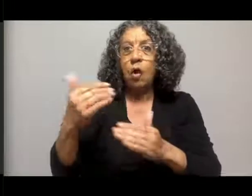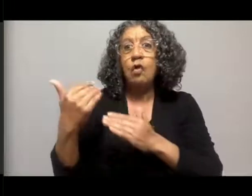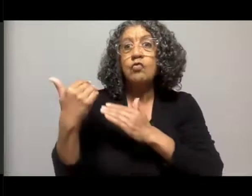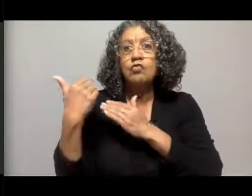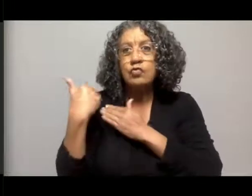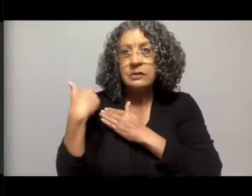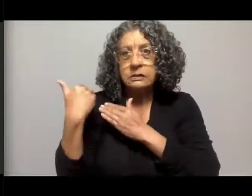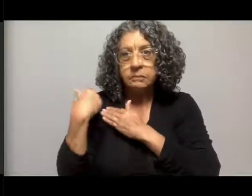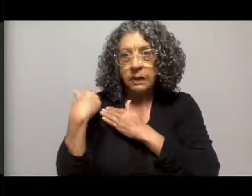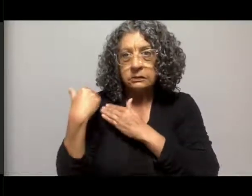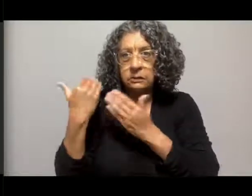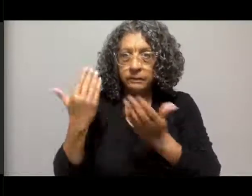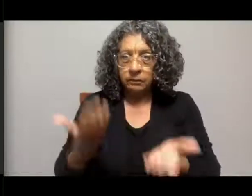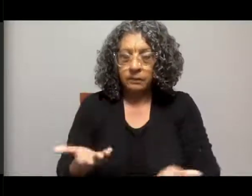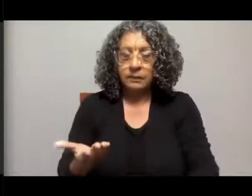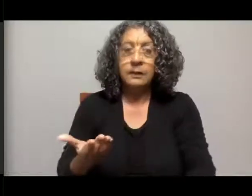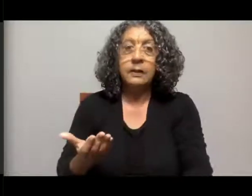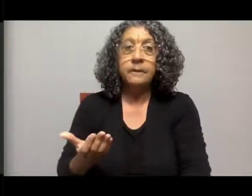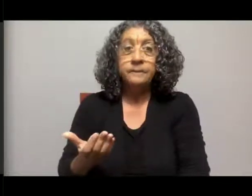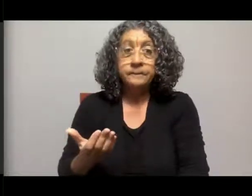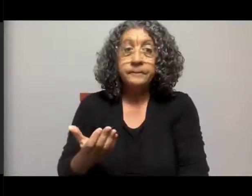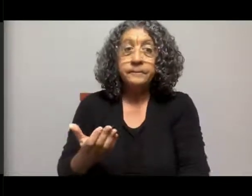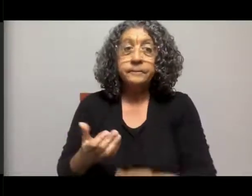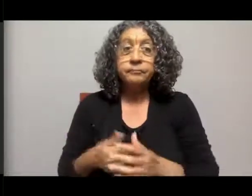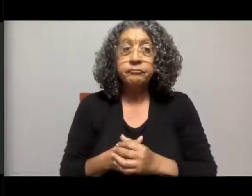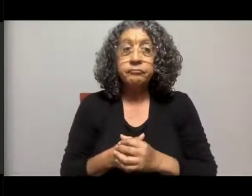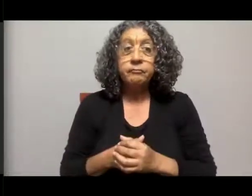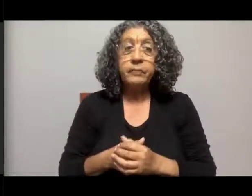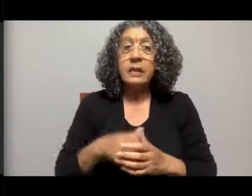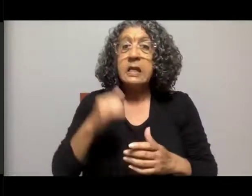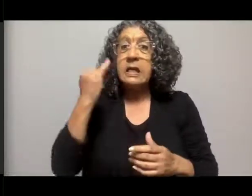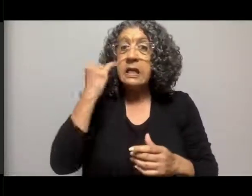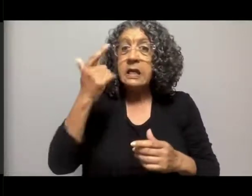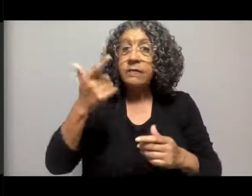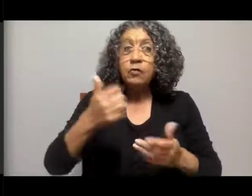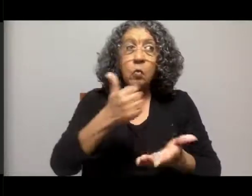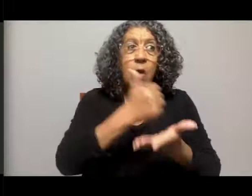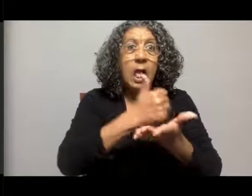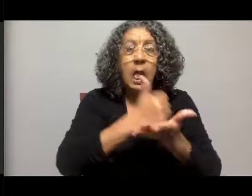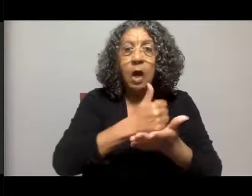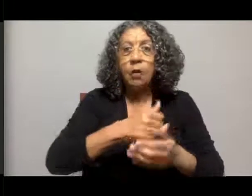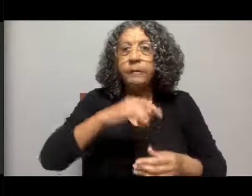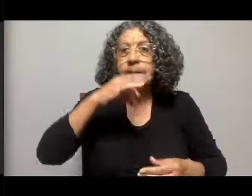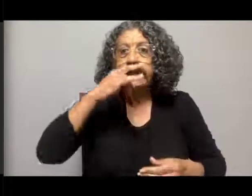and ability. It shows that you're responsible.